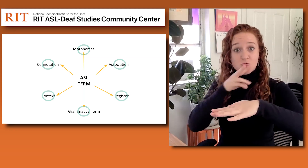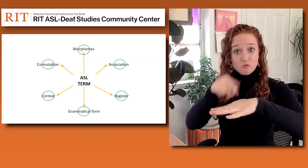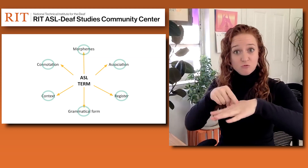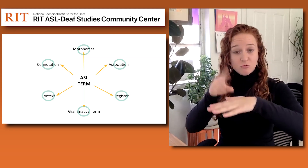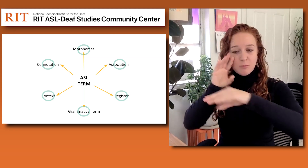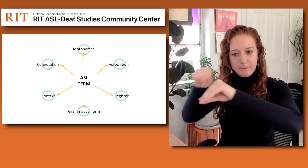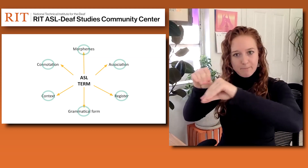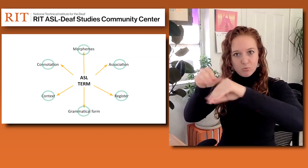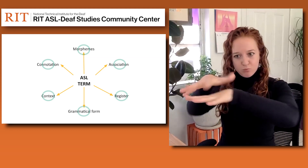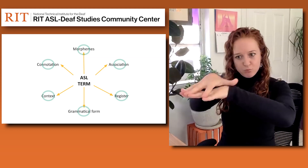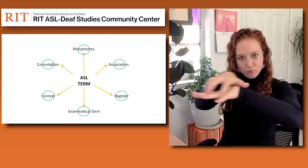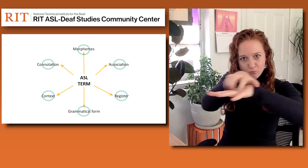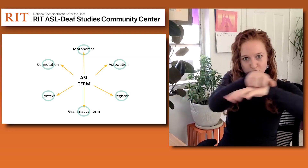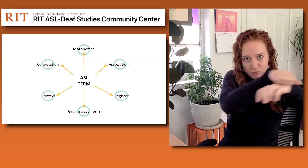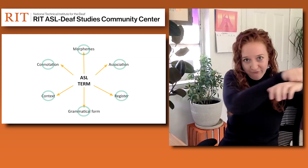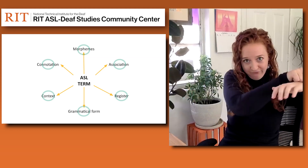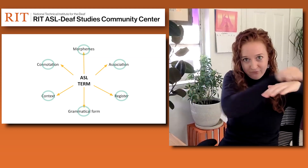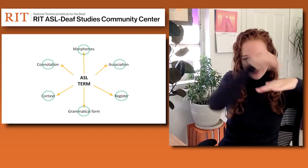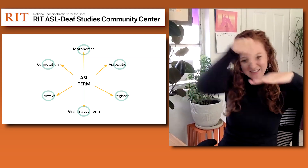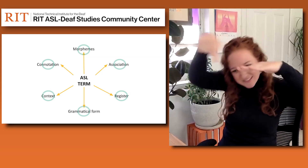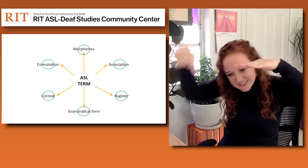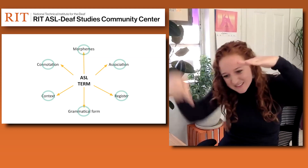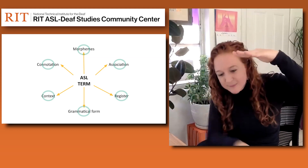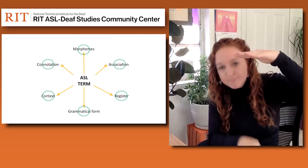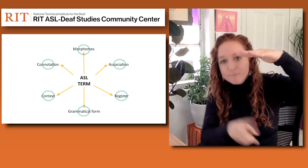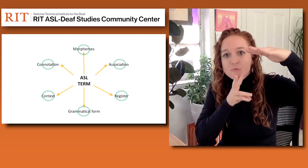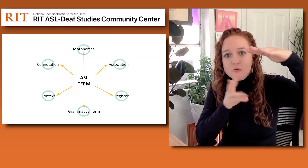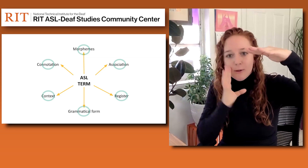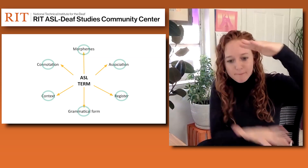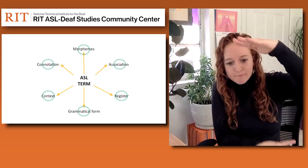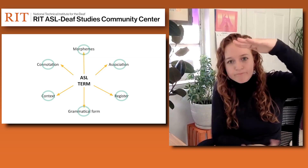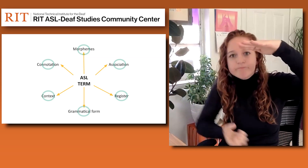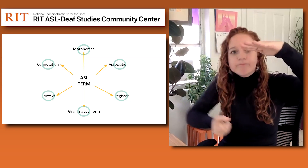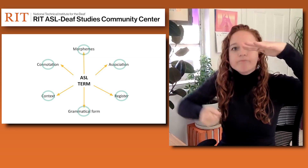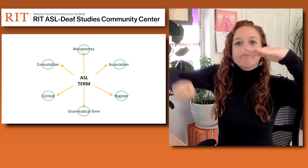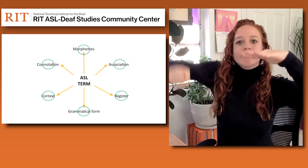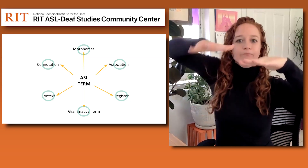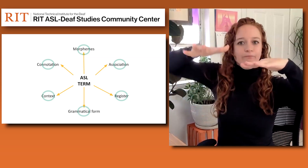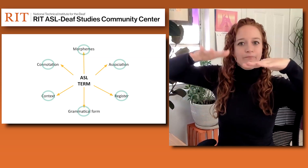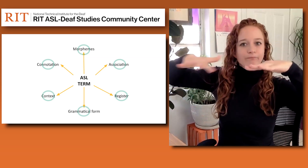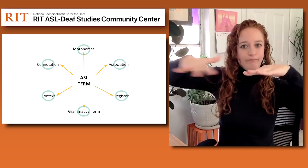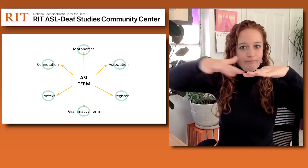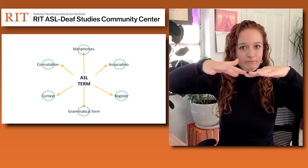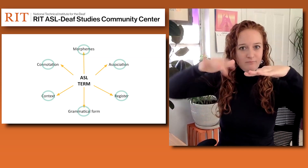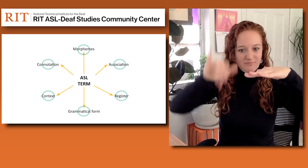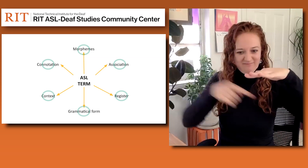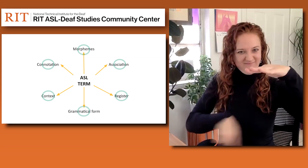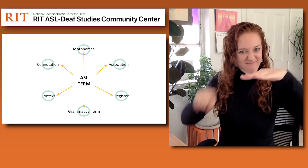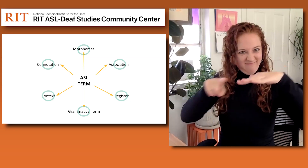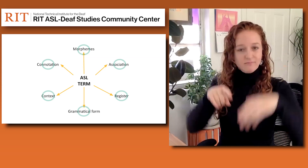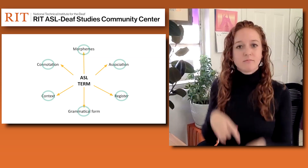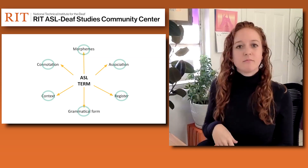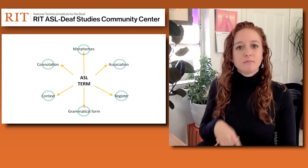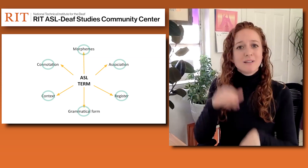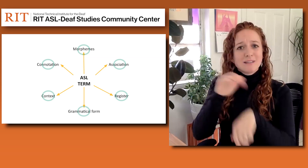there's a surface of the water, and that water is moving, and then underneath, the water comes up, up to the surface.